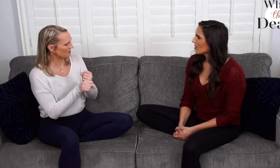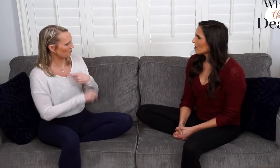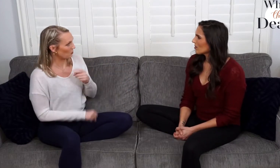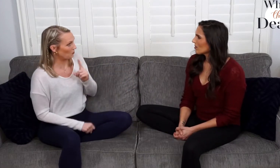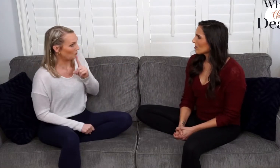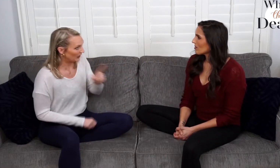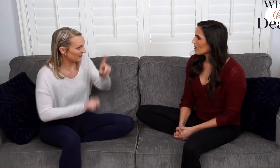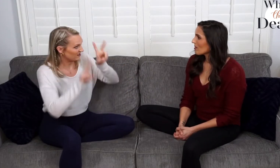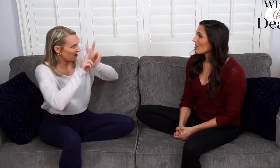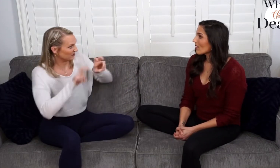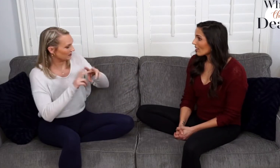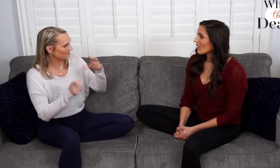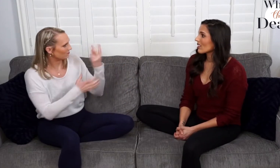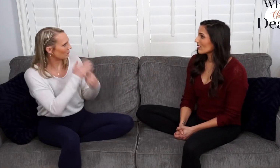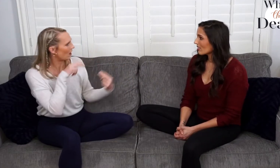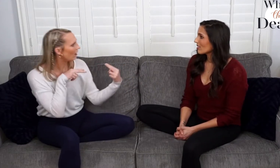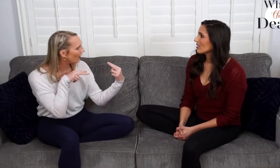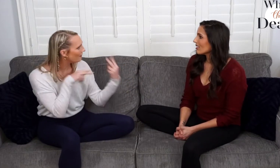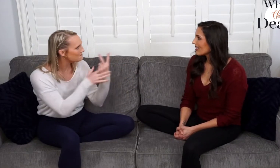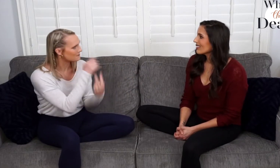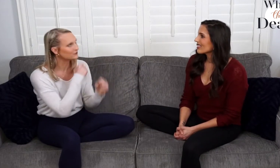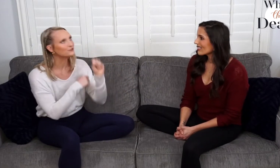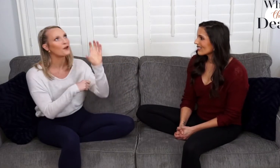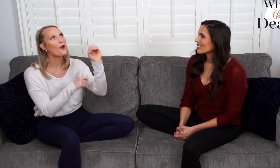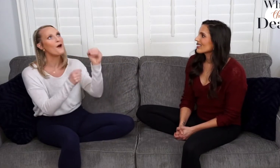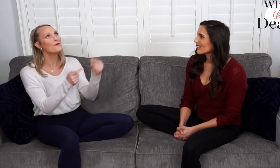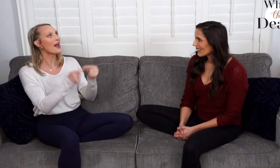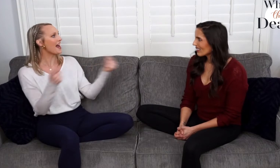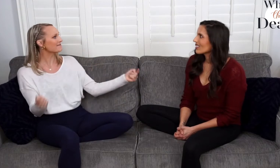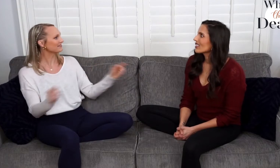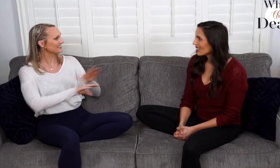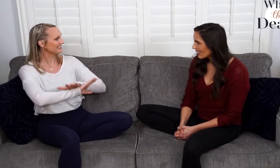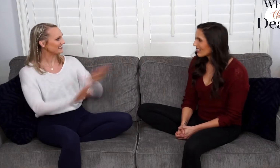it really made me analyze it and you and I looked at each other because you and I are so opposite